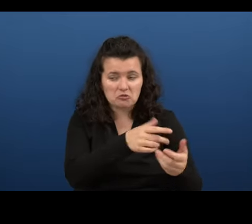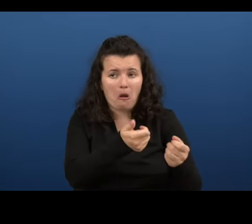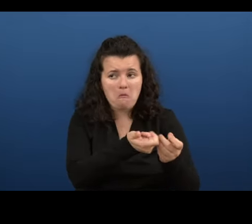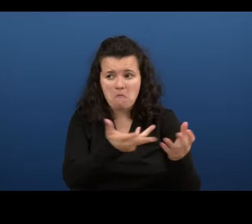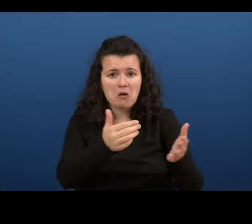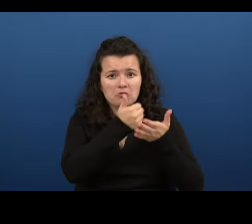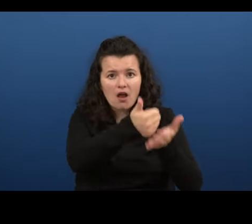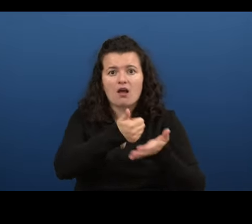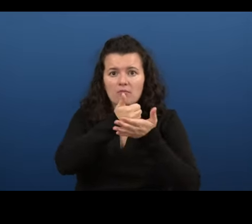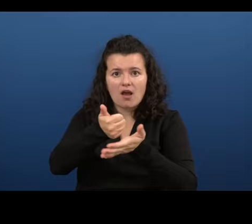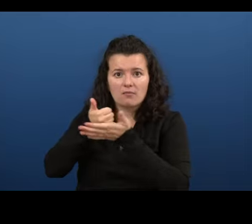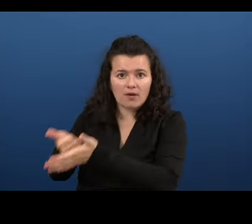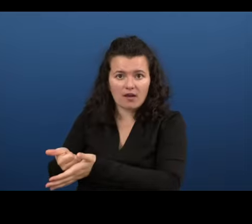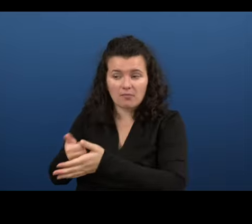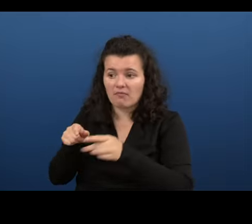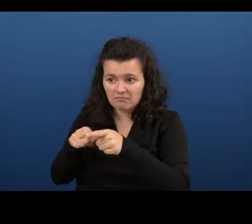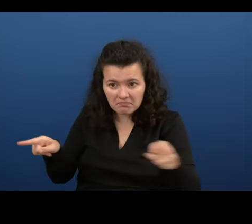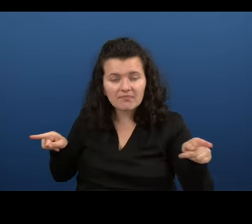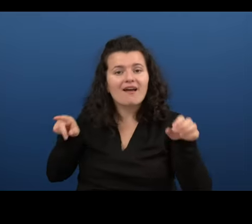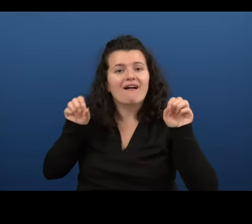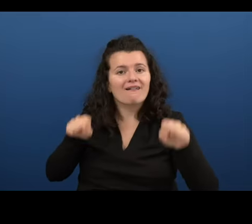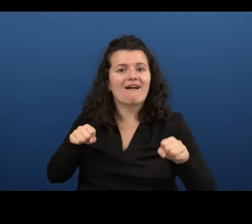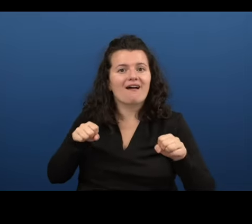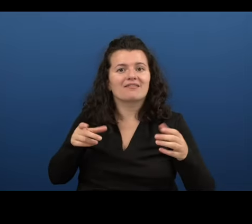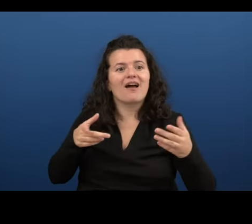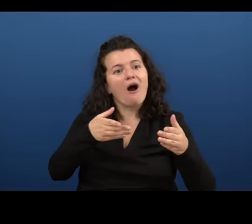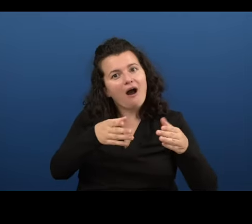on the on the cap. Yeah. 15:59:13 I'm going to try and I'm actually have a present. 15:59:20 Seated our pleasure coma.